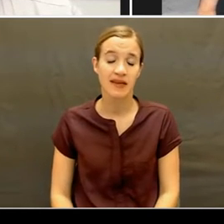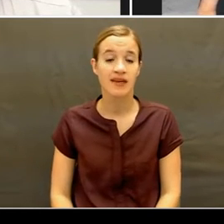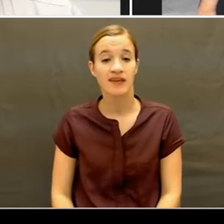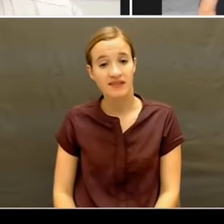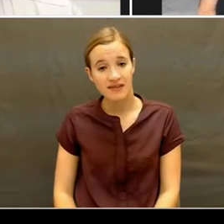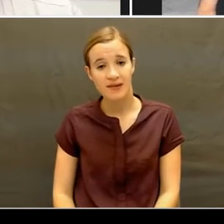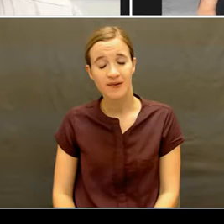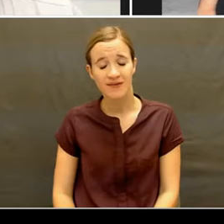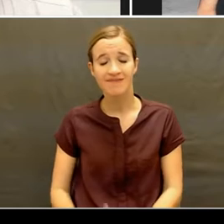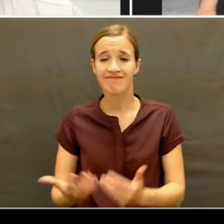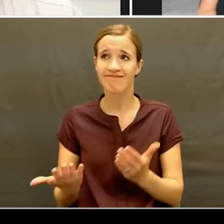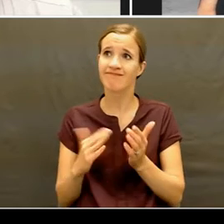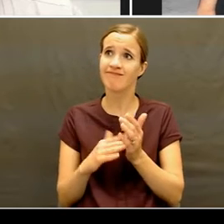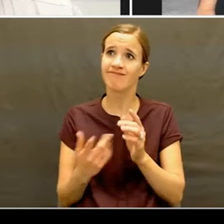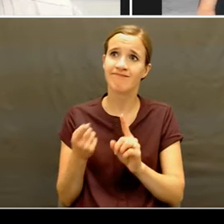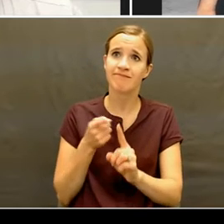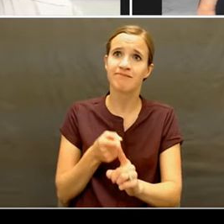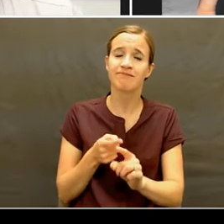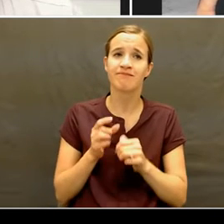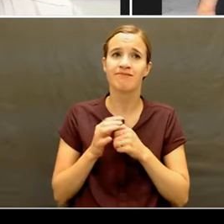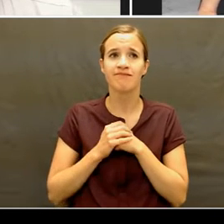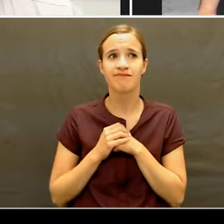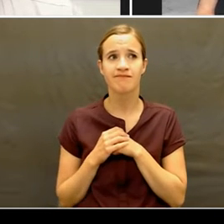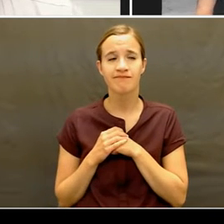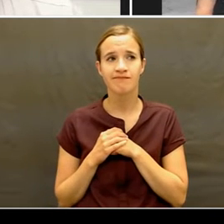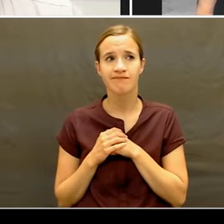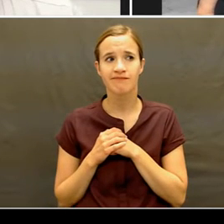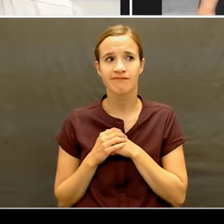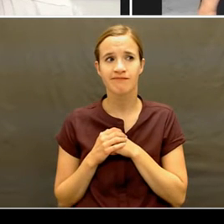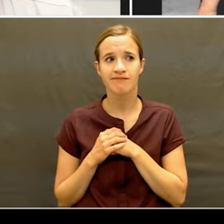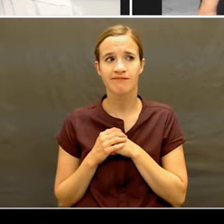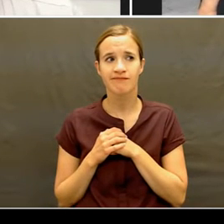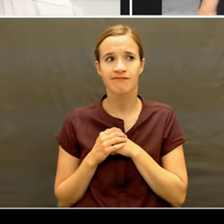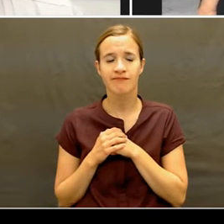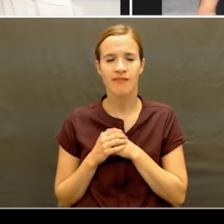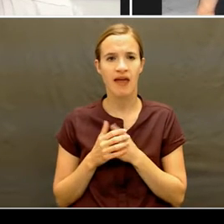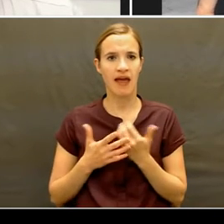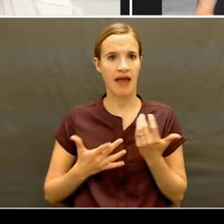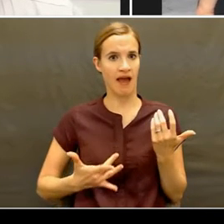I think everyone is like trying for a new infrastructure. I mean, we definitely in a